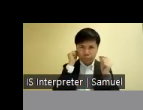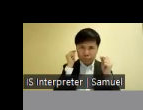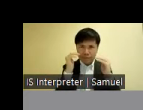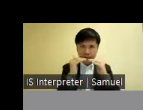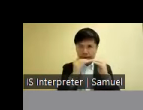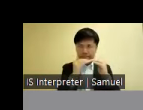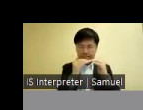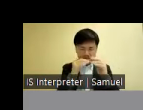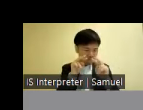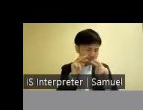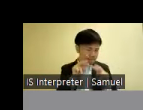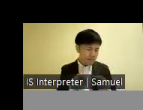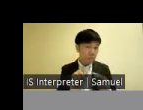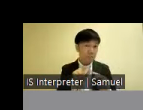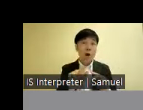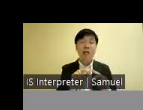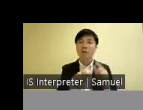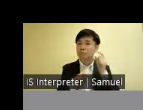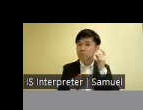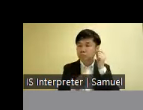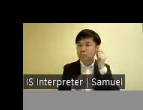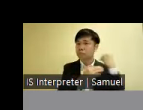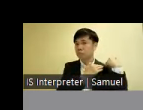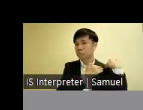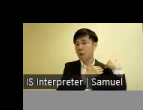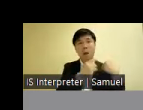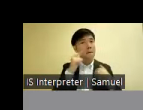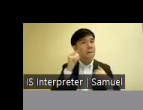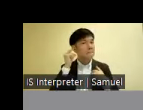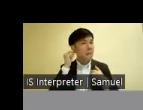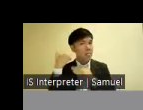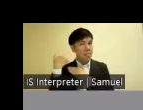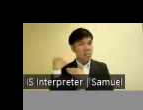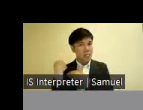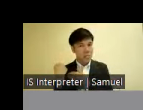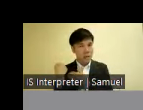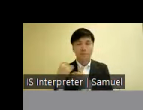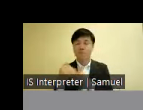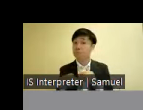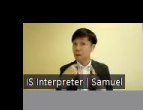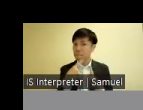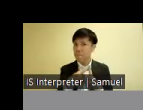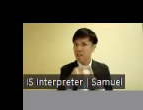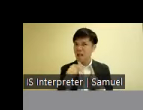gender roles and responsibilities, capacities and vulnerabilities, together with programming